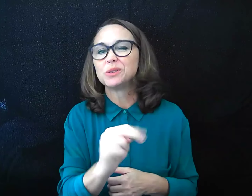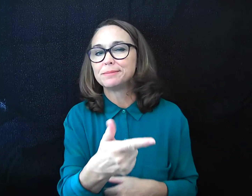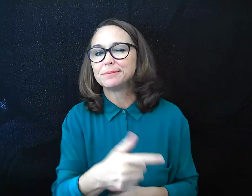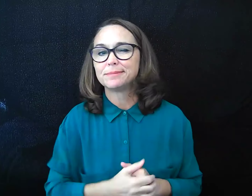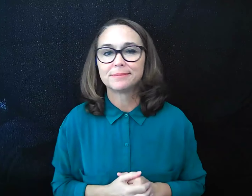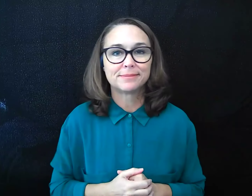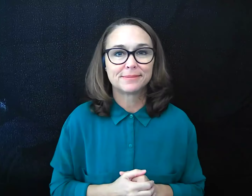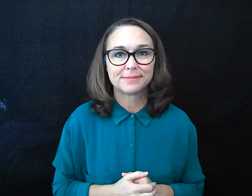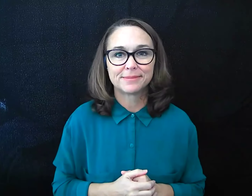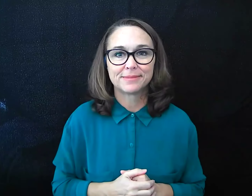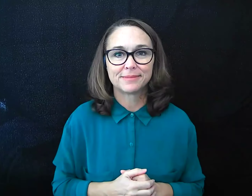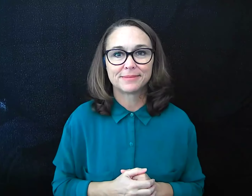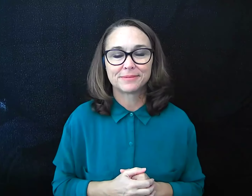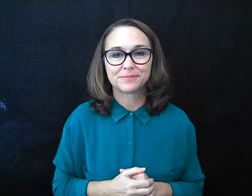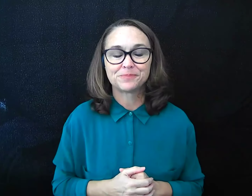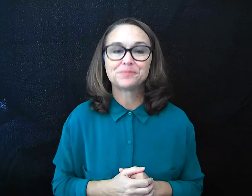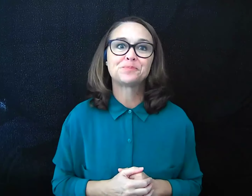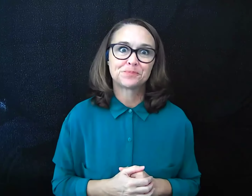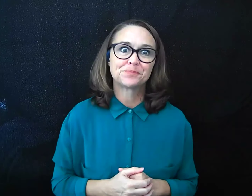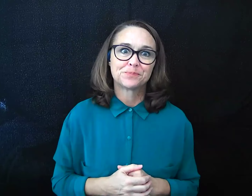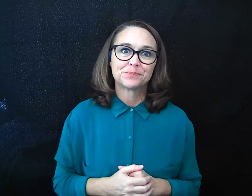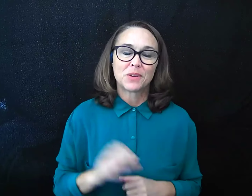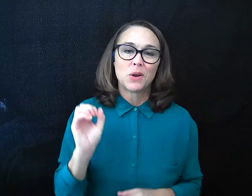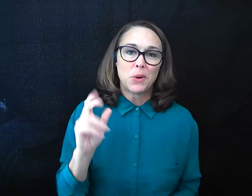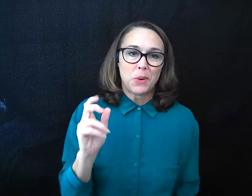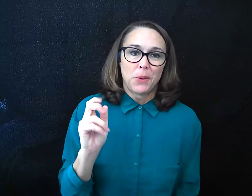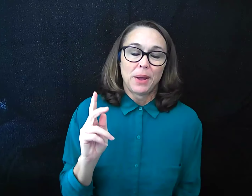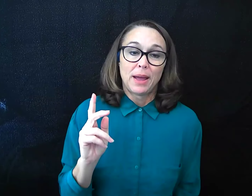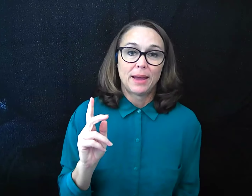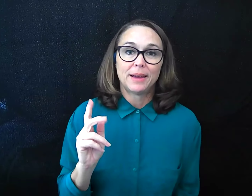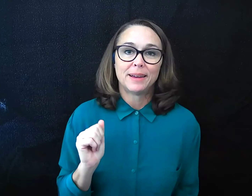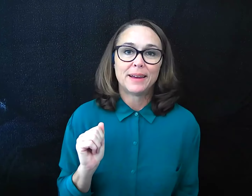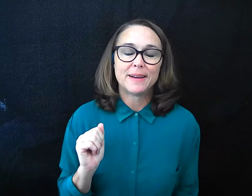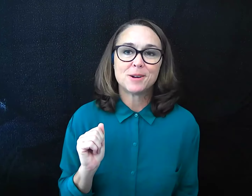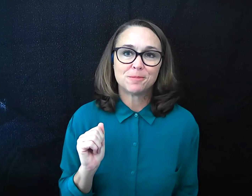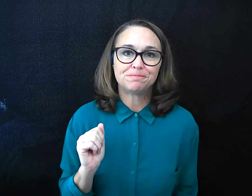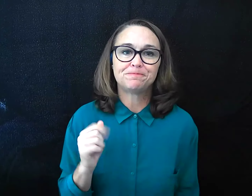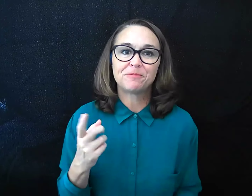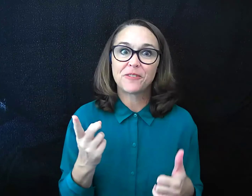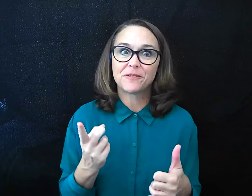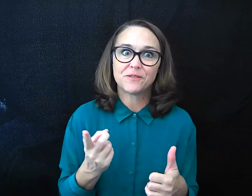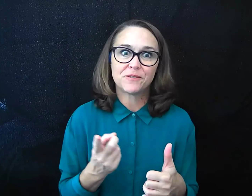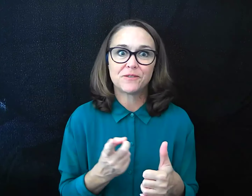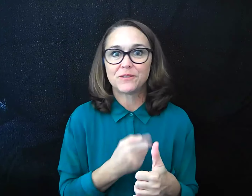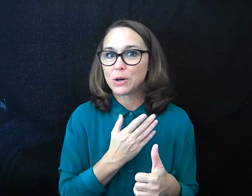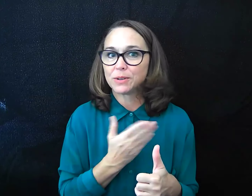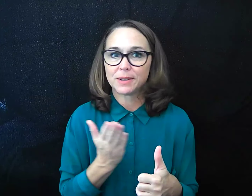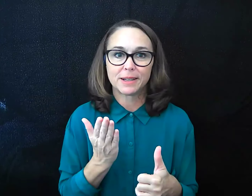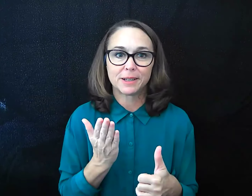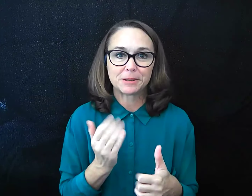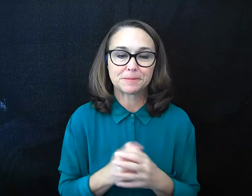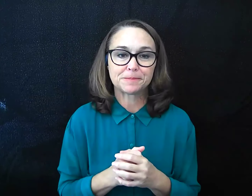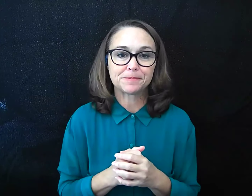Susan Buttross: Yeah. The very first thing I'll have to say is that the in the first year or